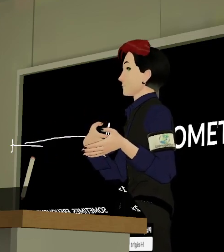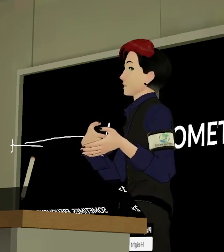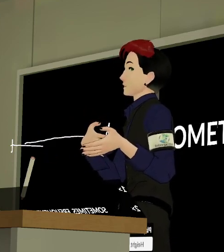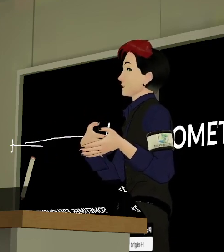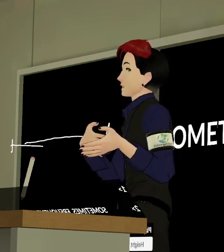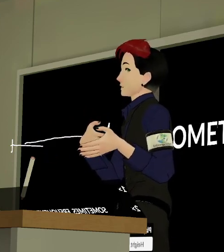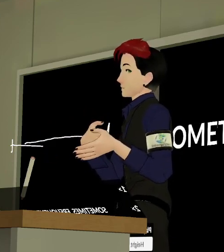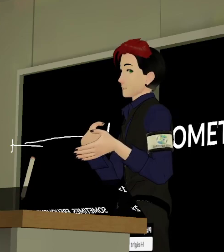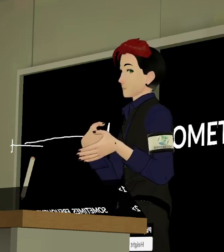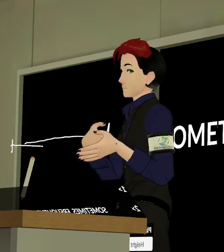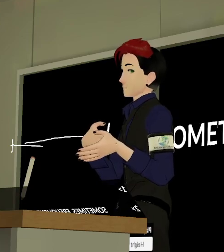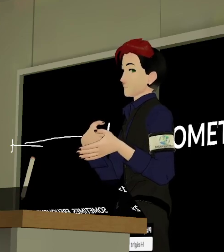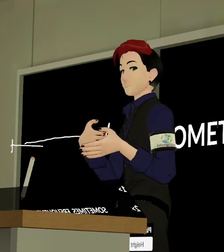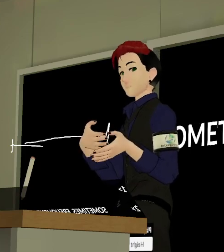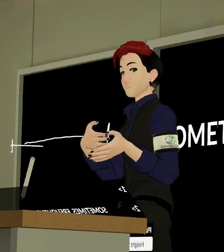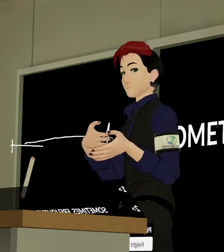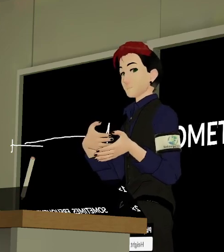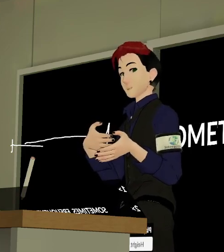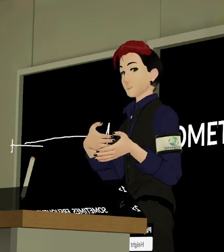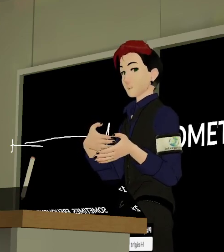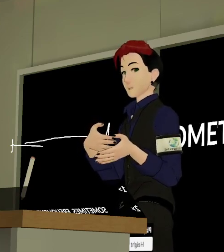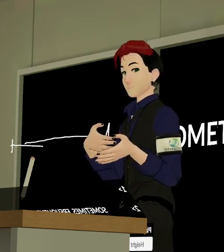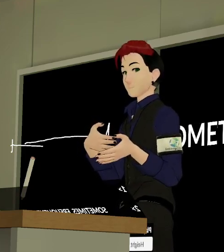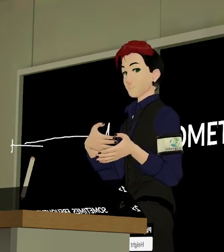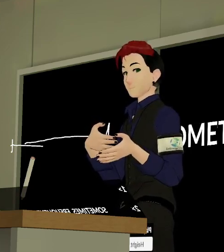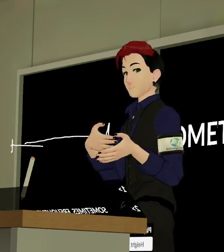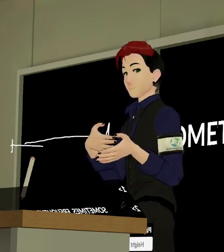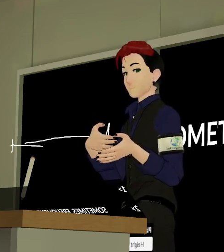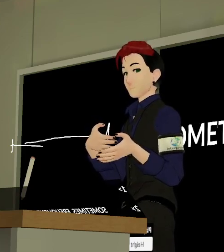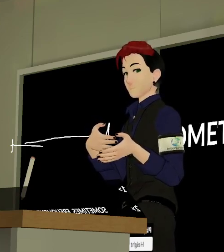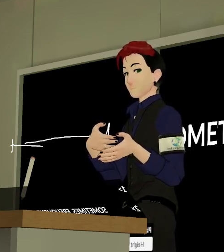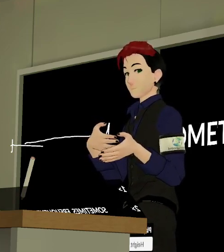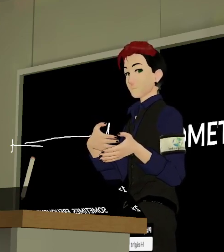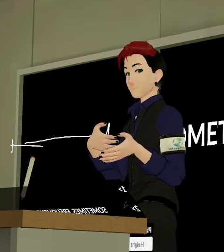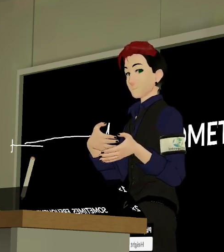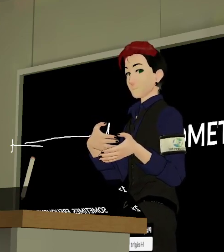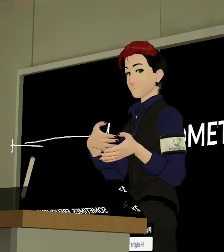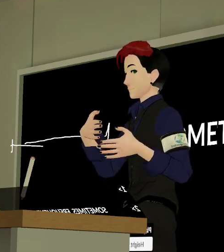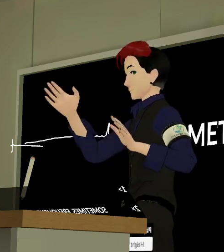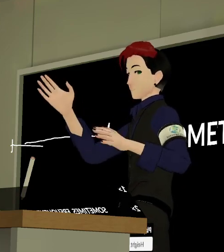I don't know the english word for that more than frequently